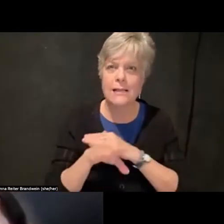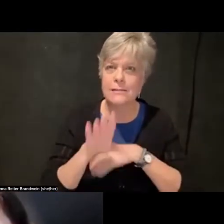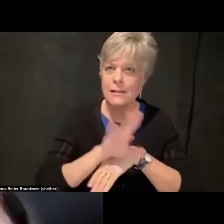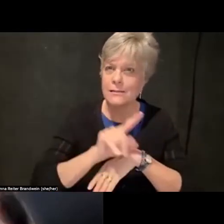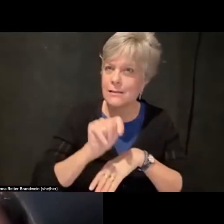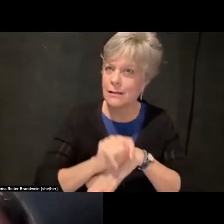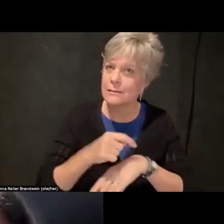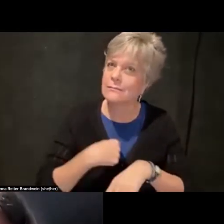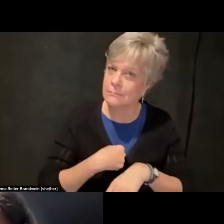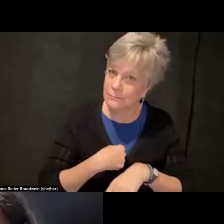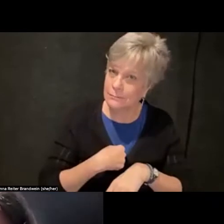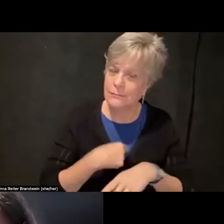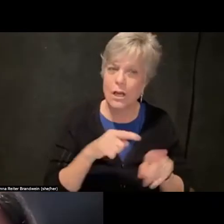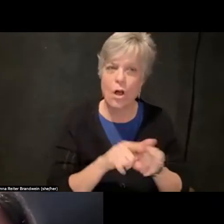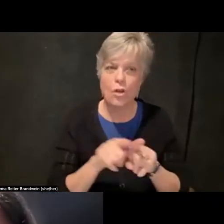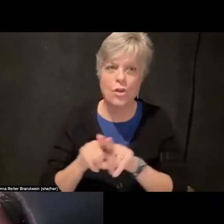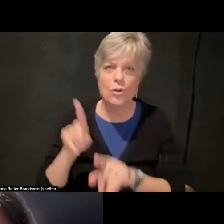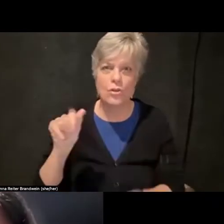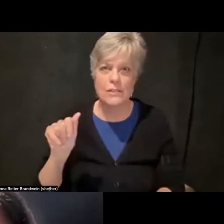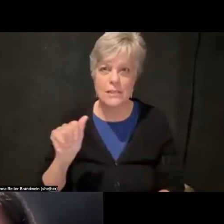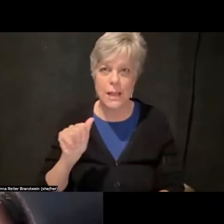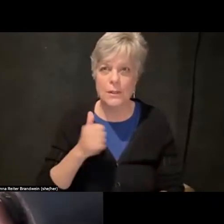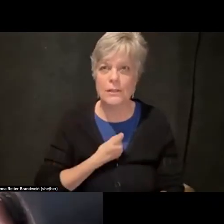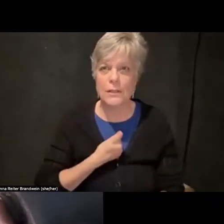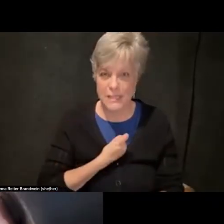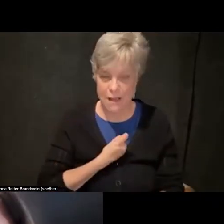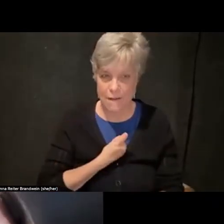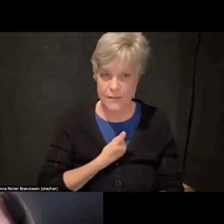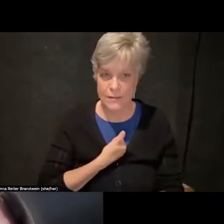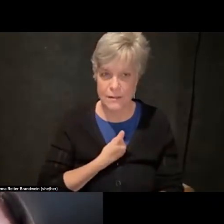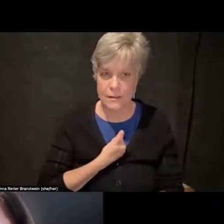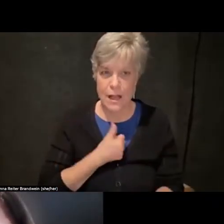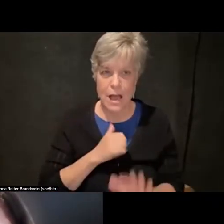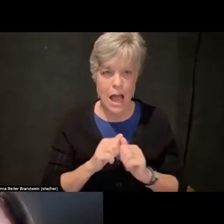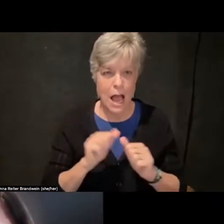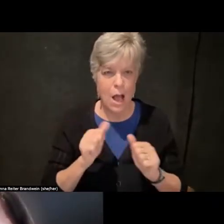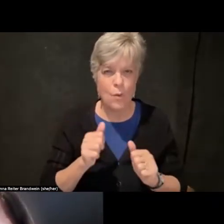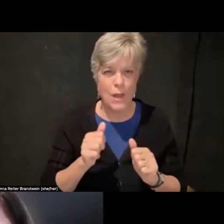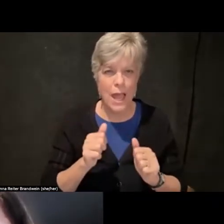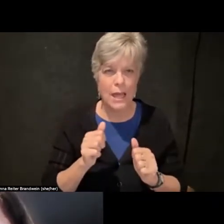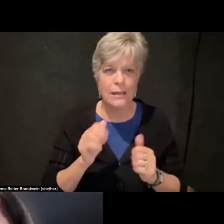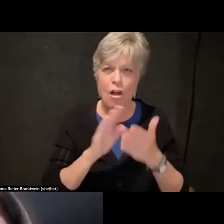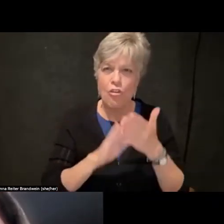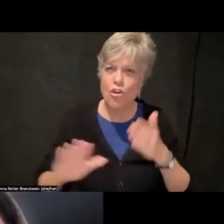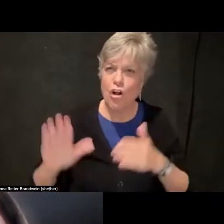but it also disabled themselves, how can higher education do well